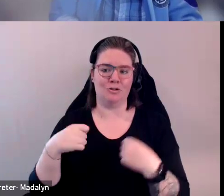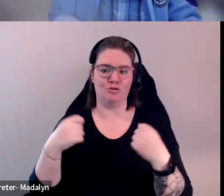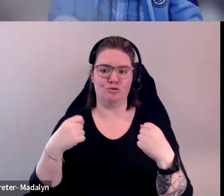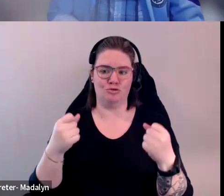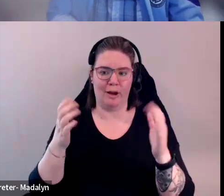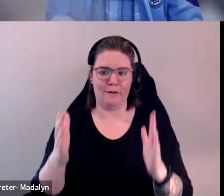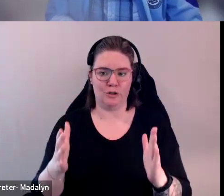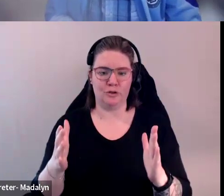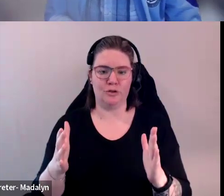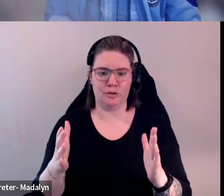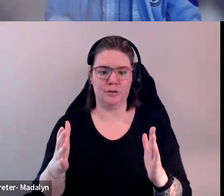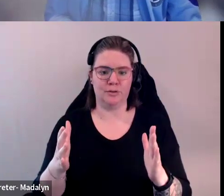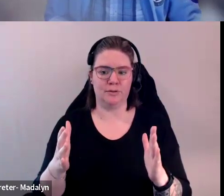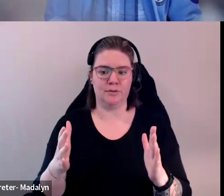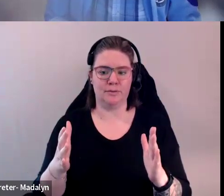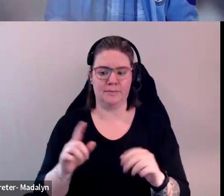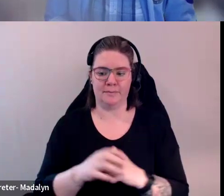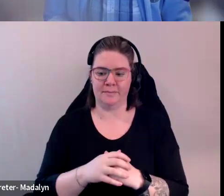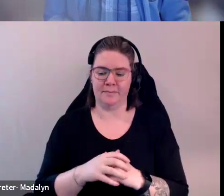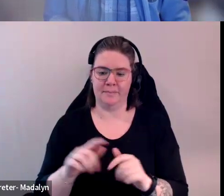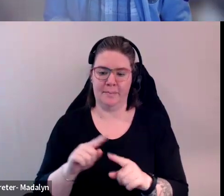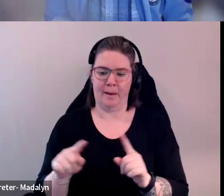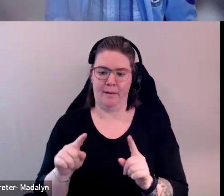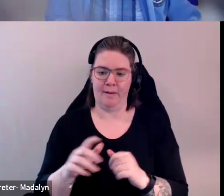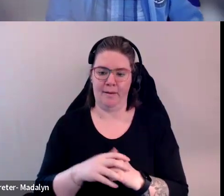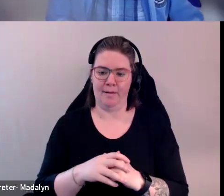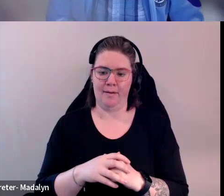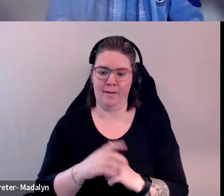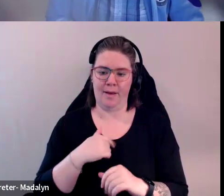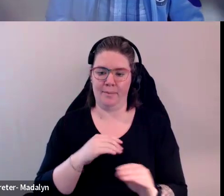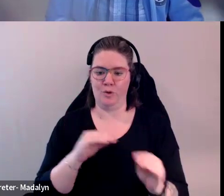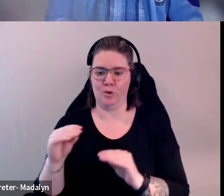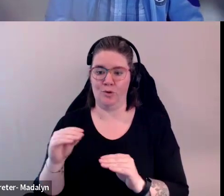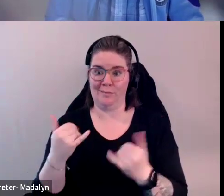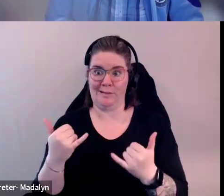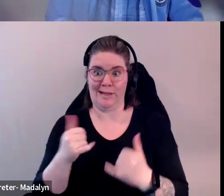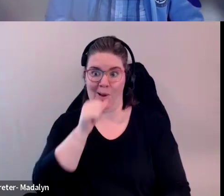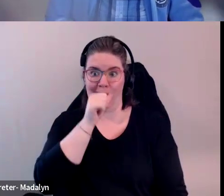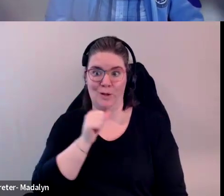Tom Olin: But yeah, I've I've moved out. I'm in Tucson, Arizona now.